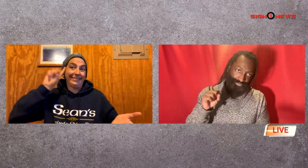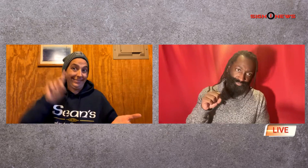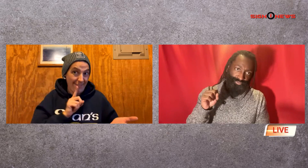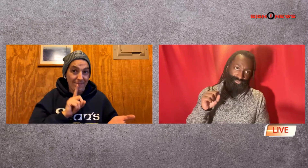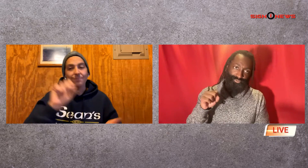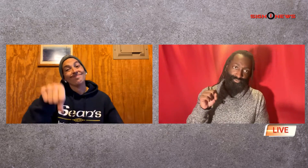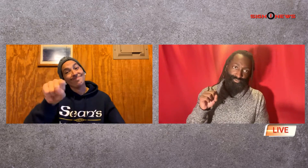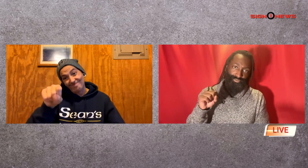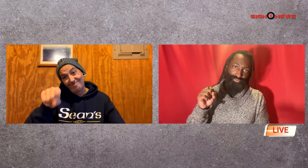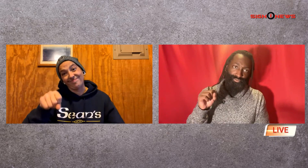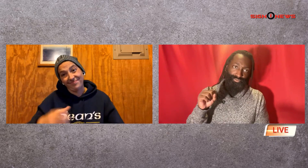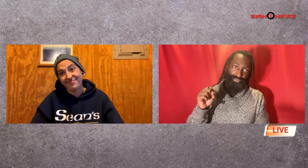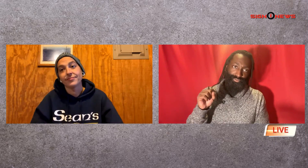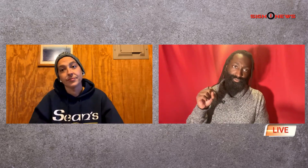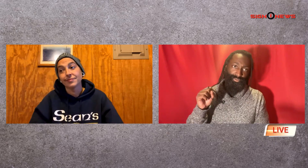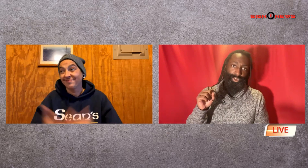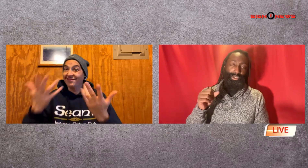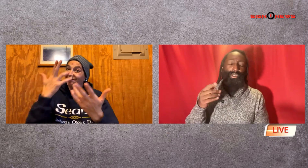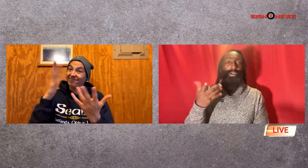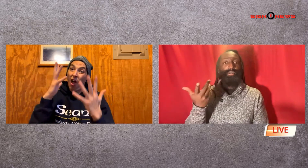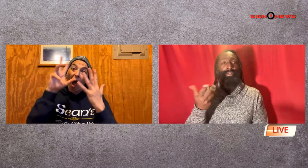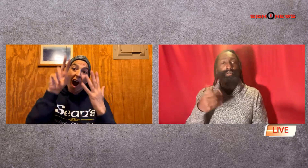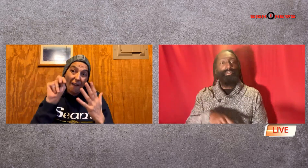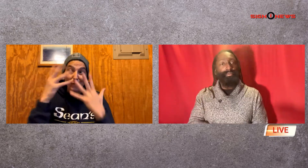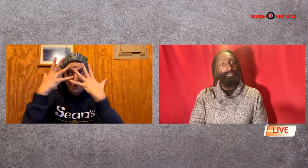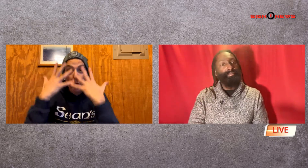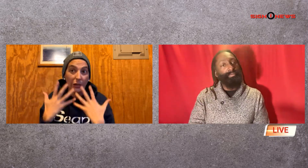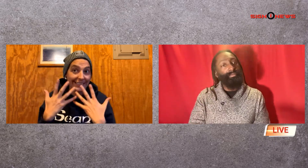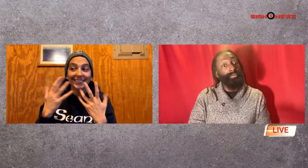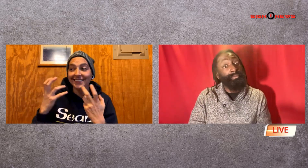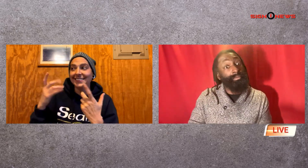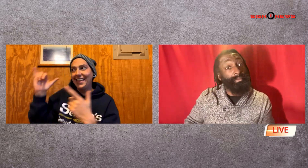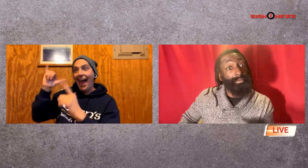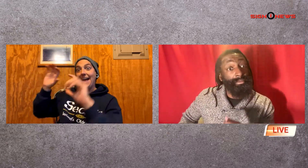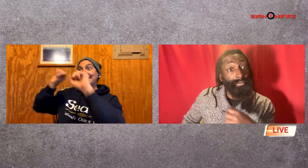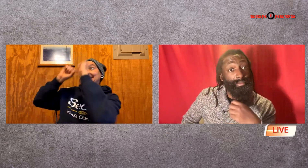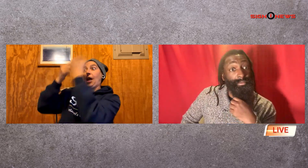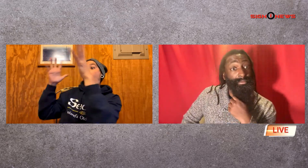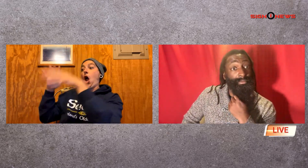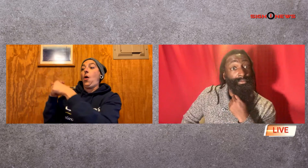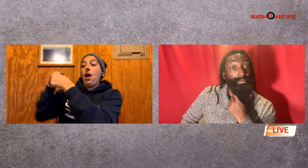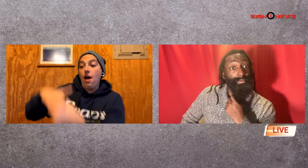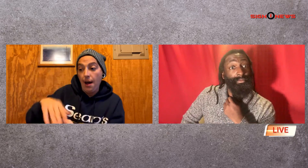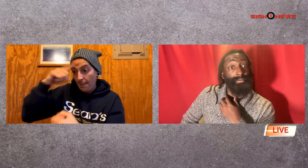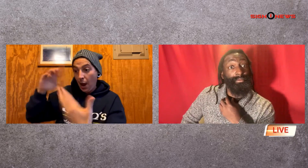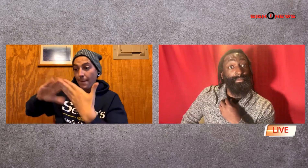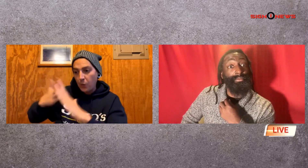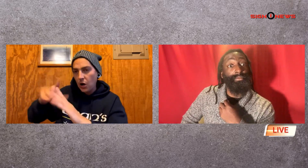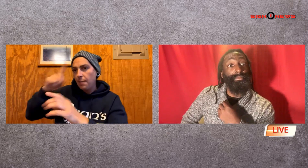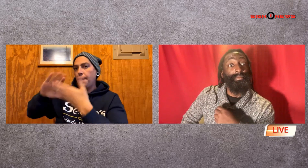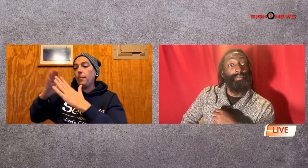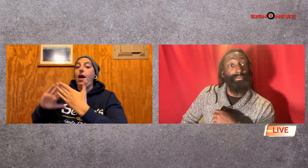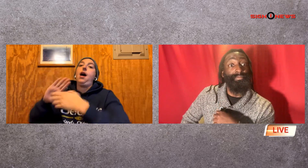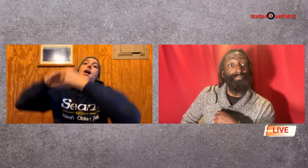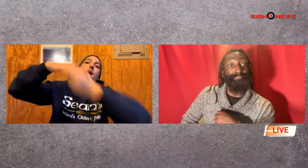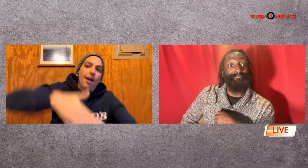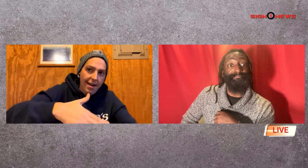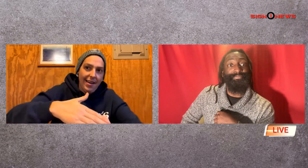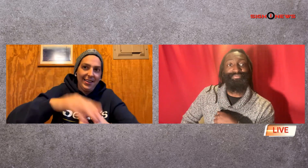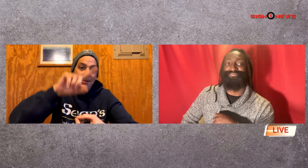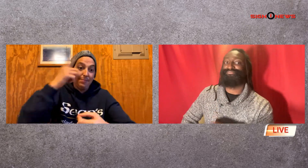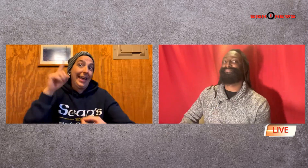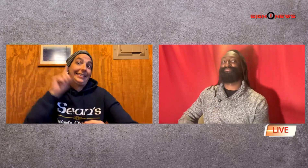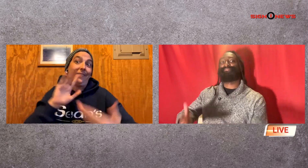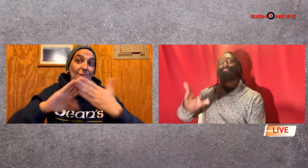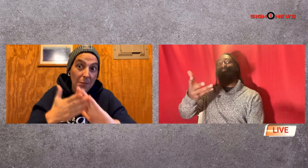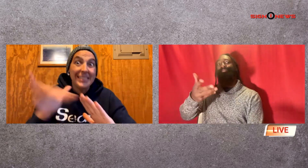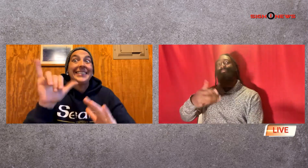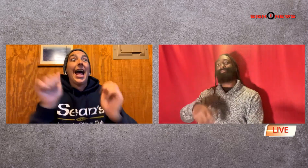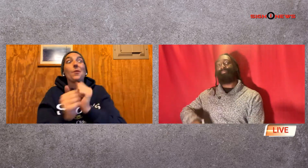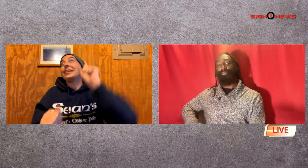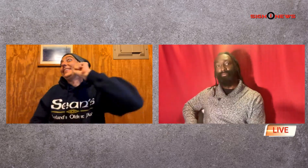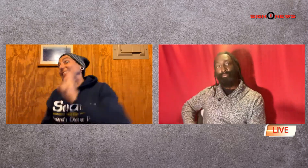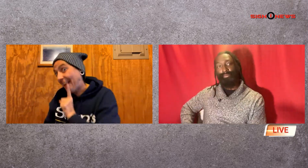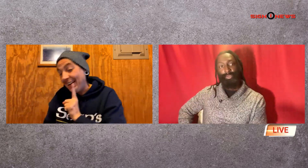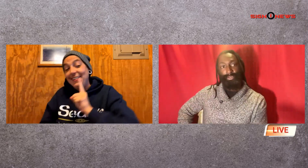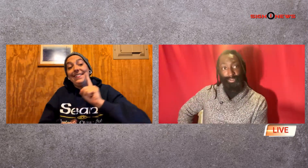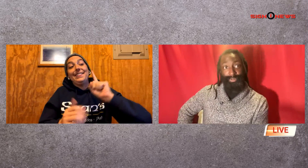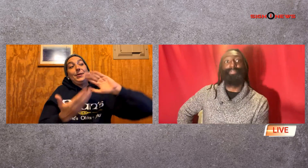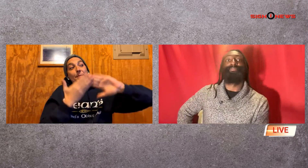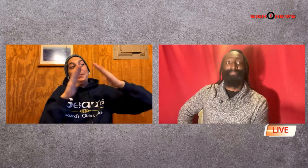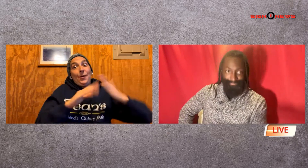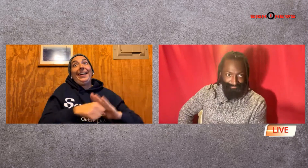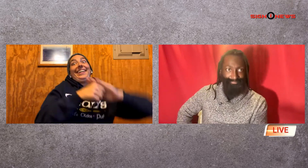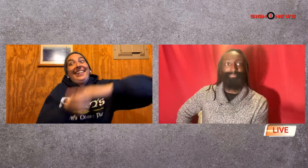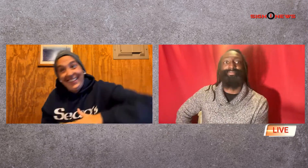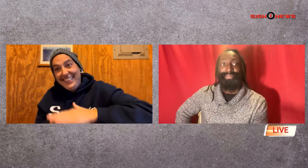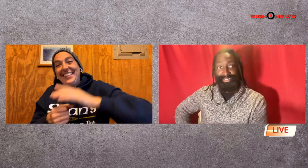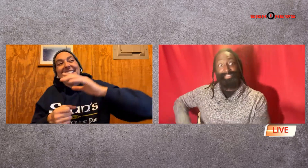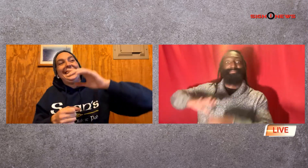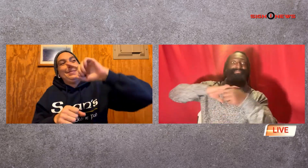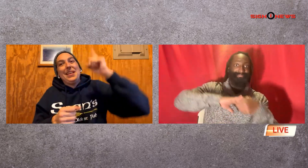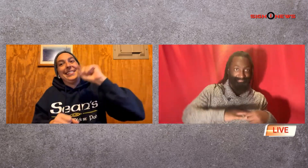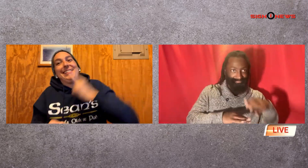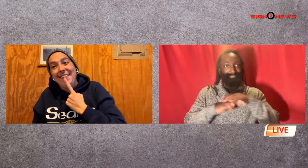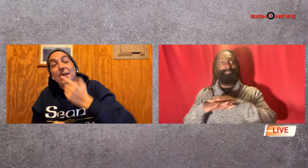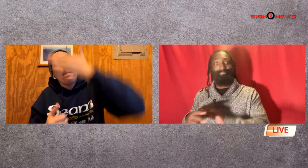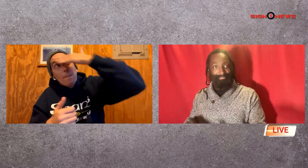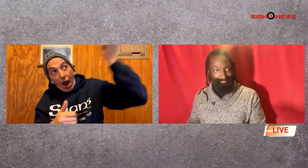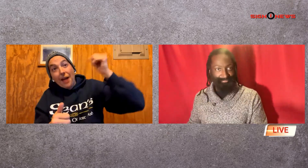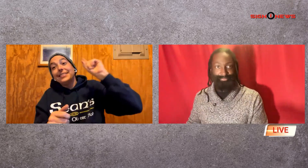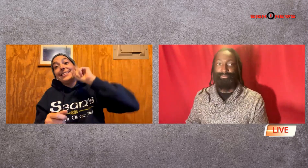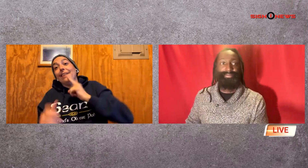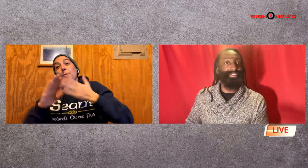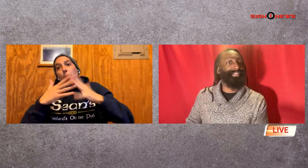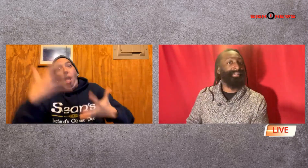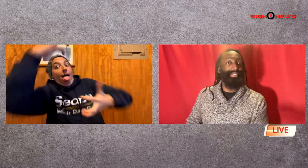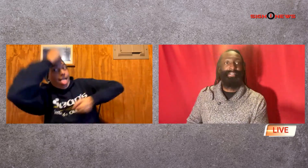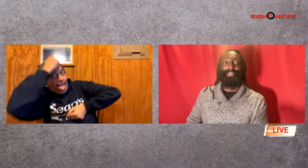for the deaf community unfortunately the deaf community has been oppressed because the deaf